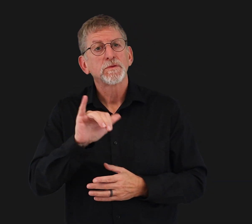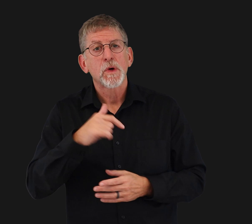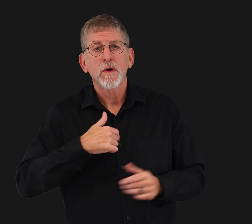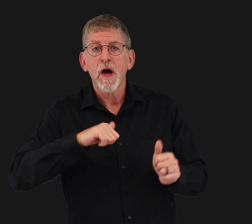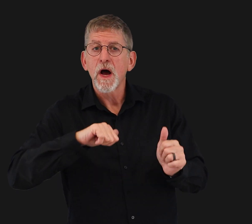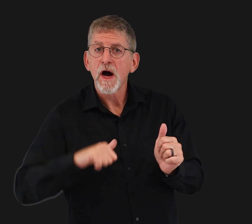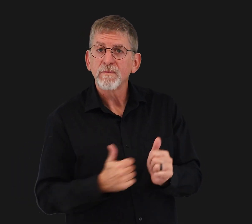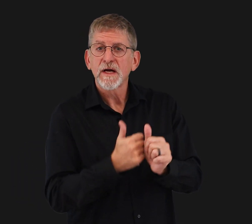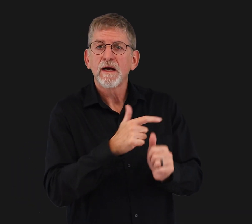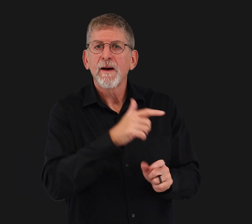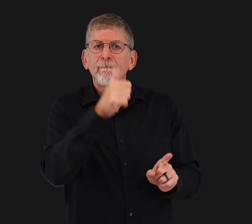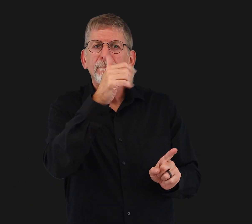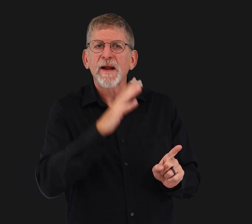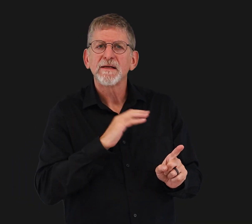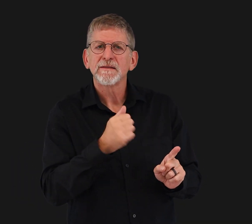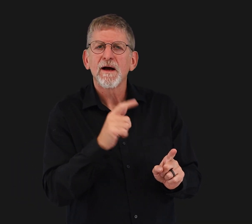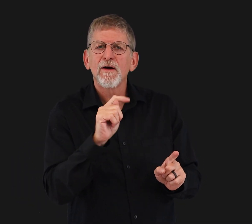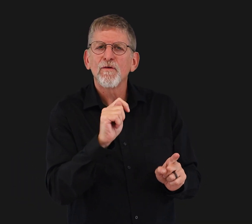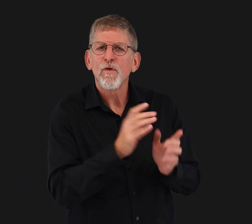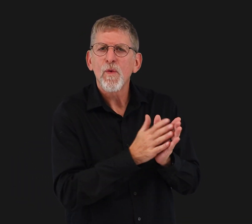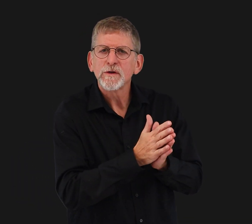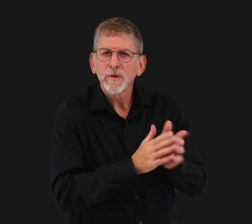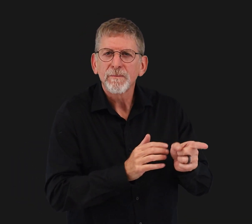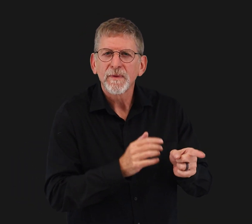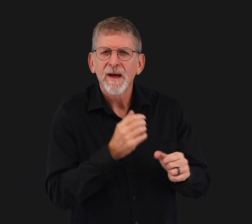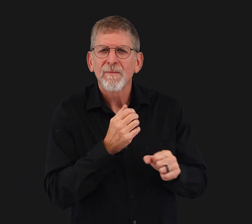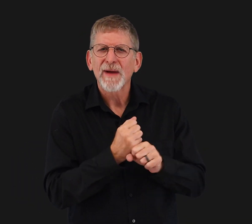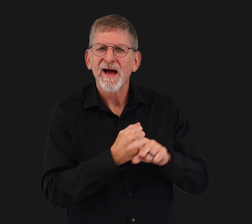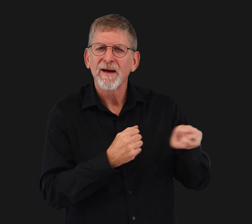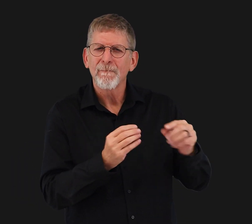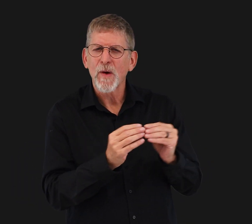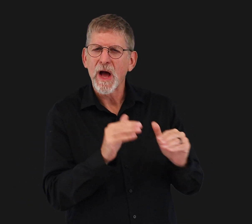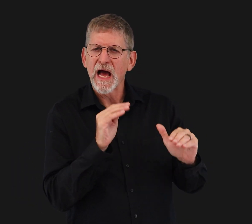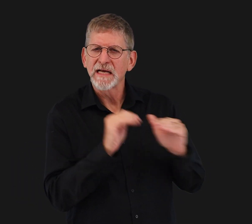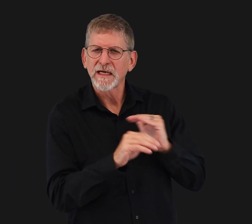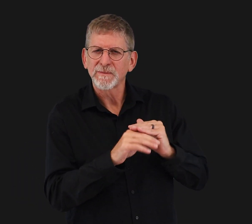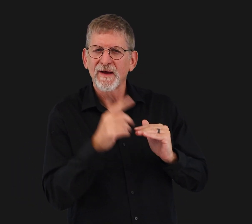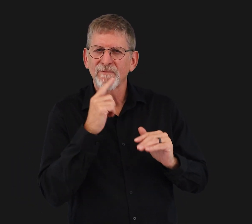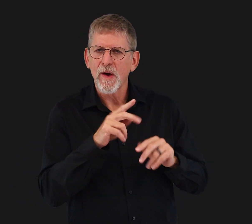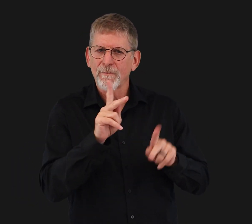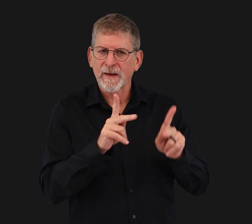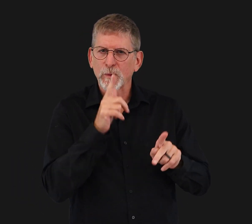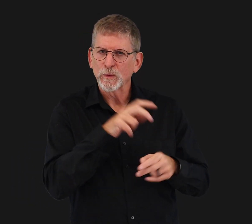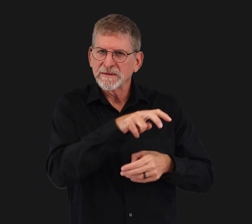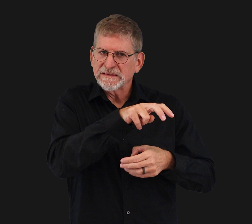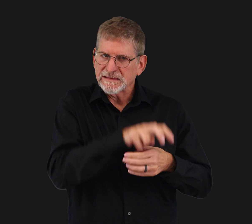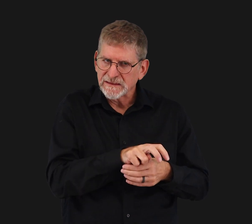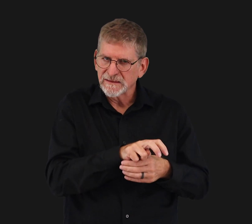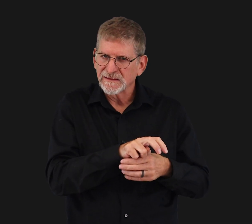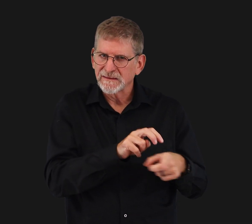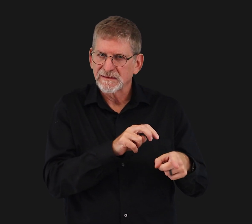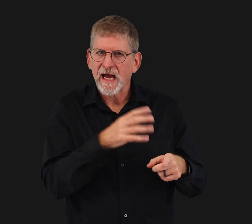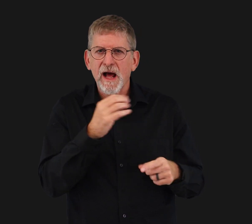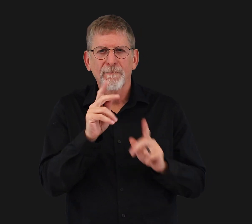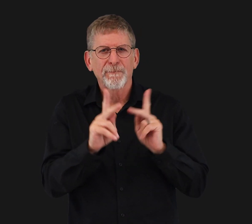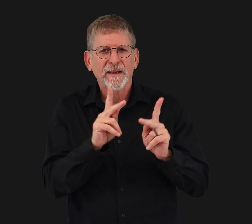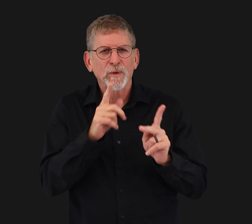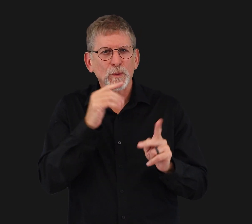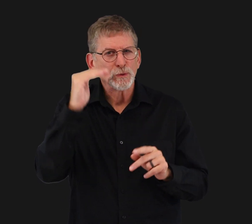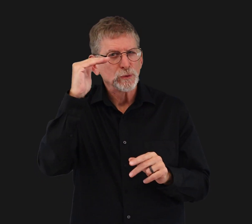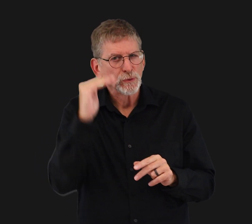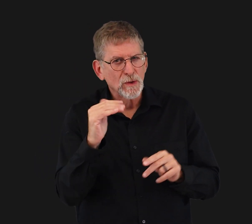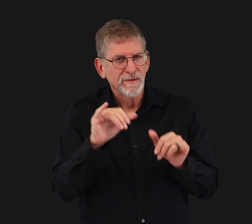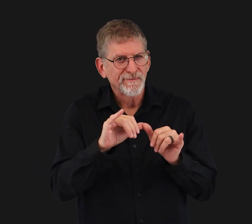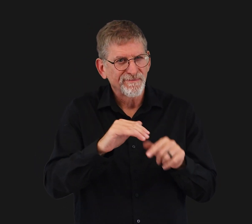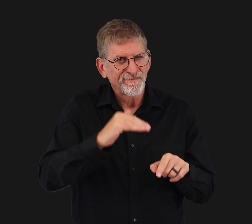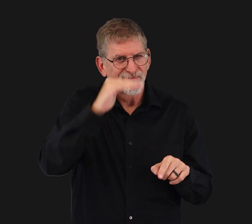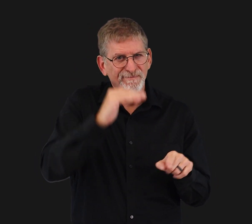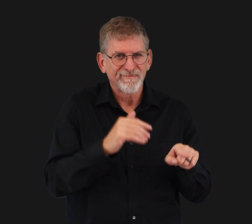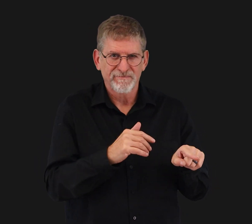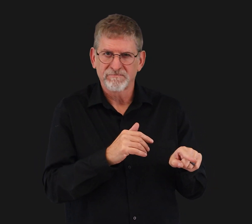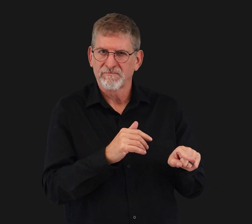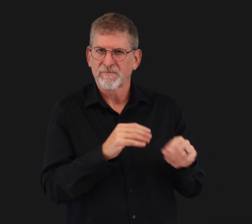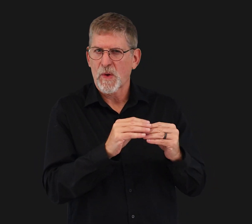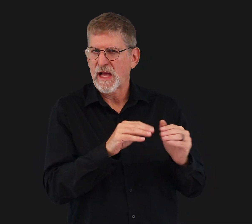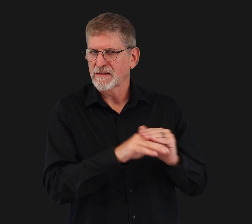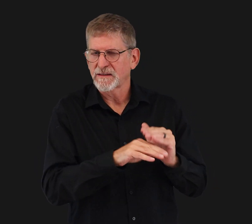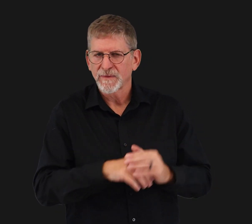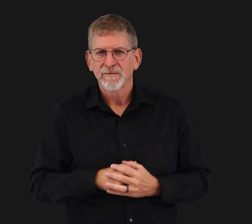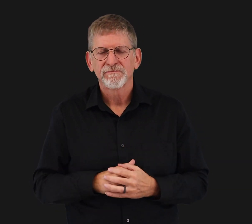◦ We updated the men’s washrooms to make them more accessible for seated users and people of shorter stature